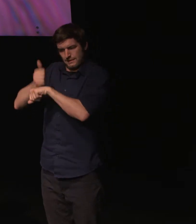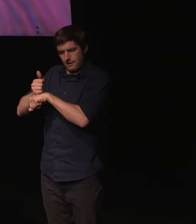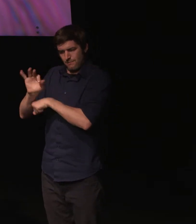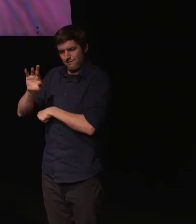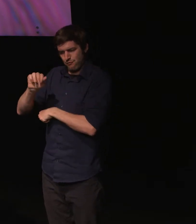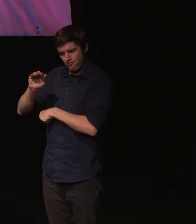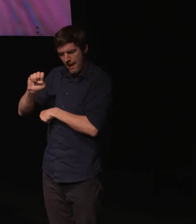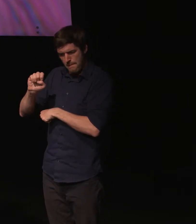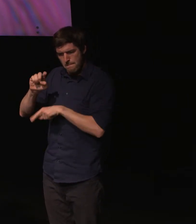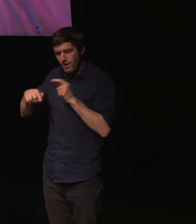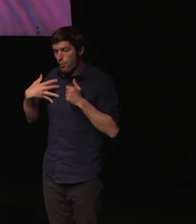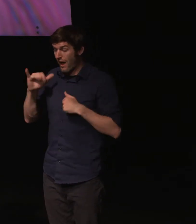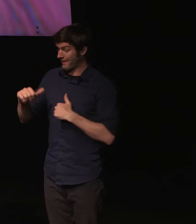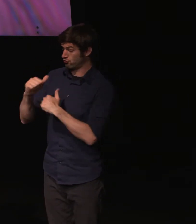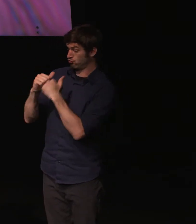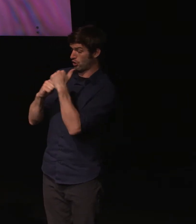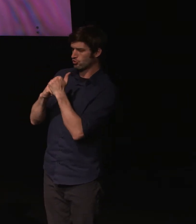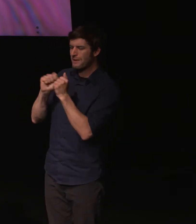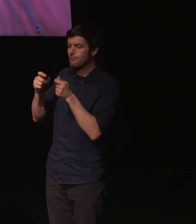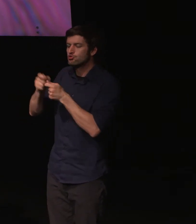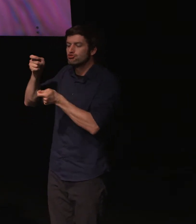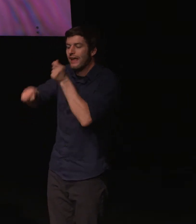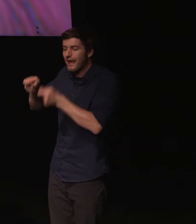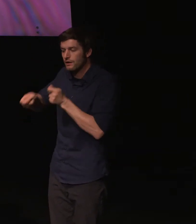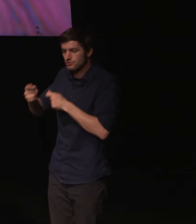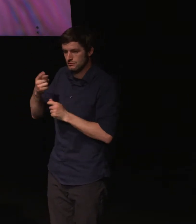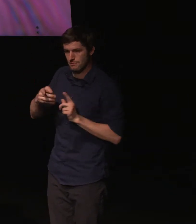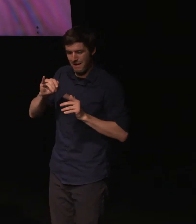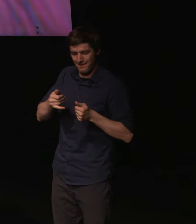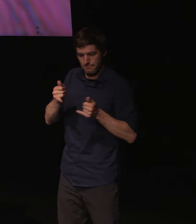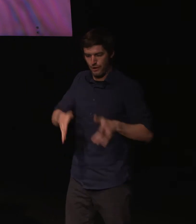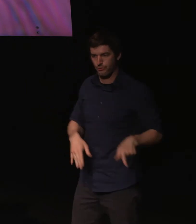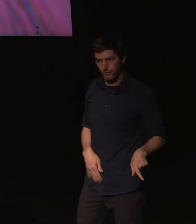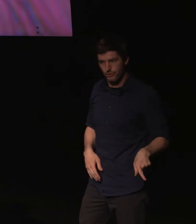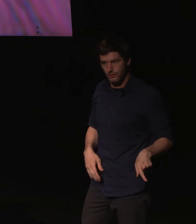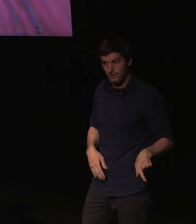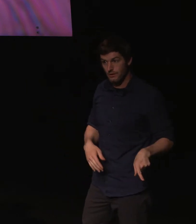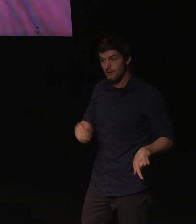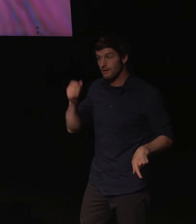Now, that is not going to be doable for every single game. I know that.